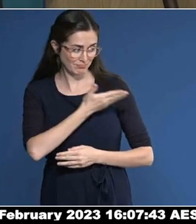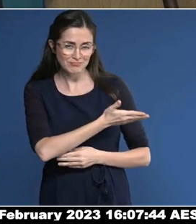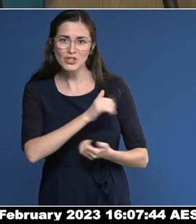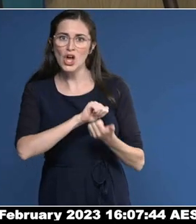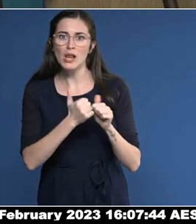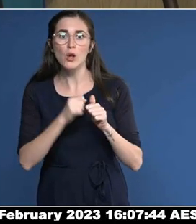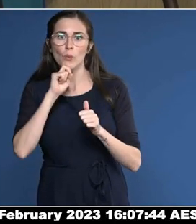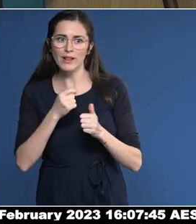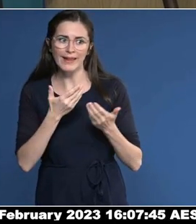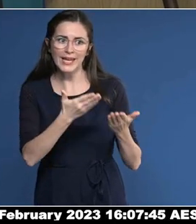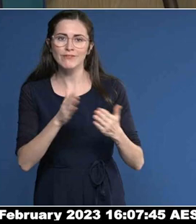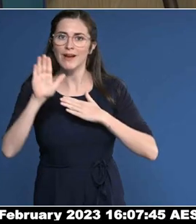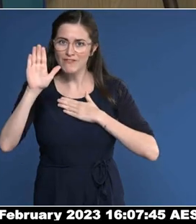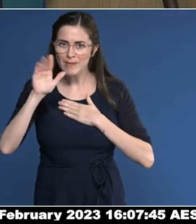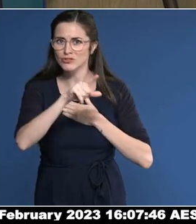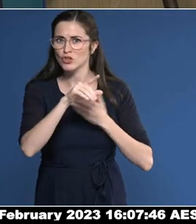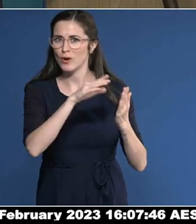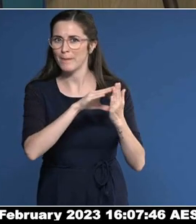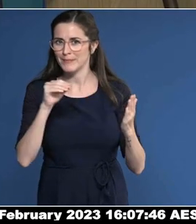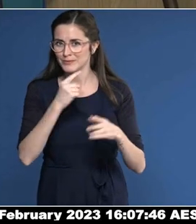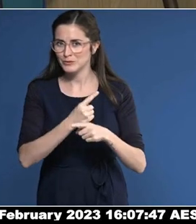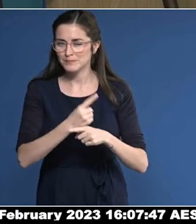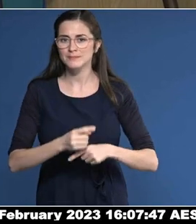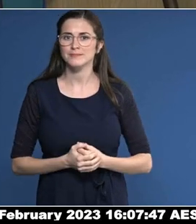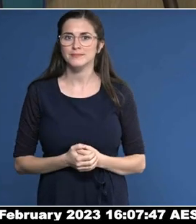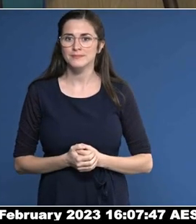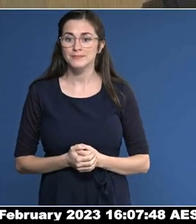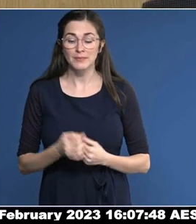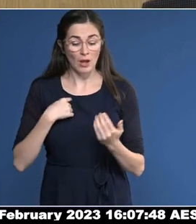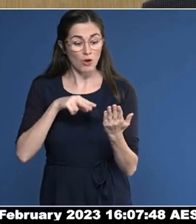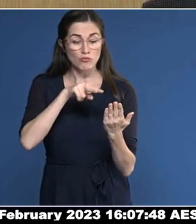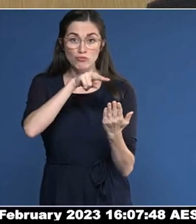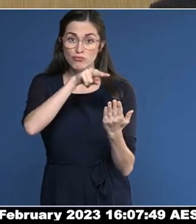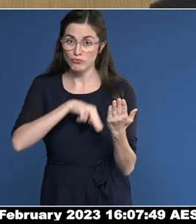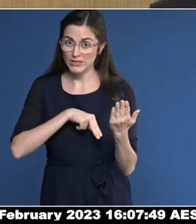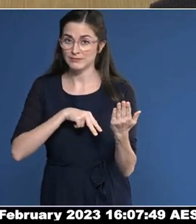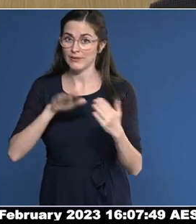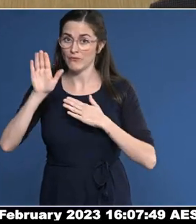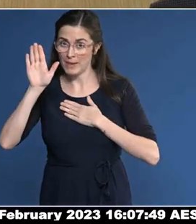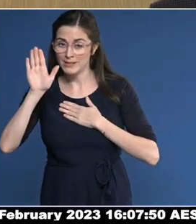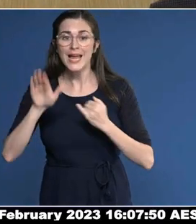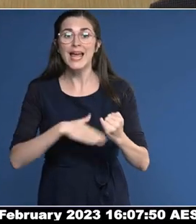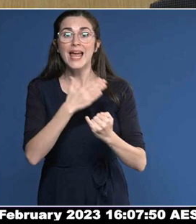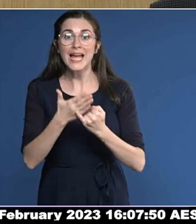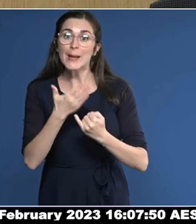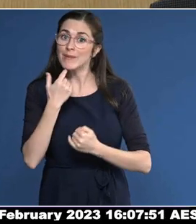I will read you the affirmation. At the end, please say yes or I do.